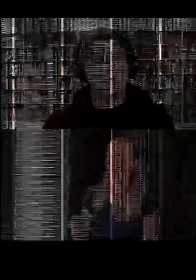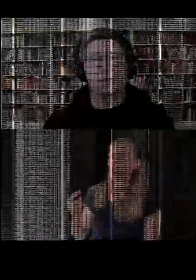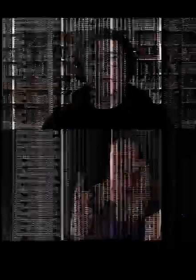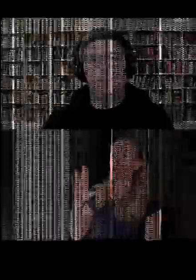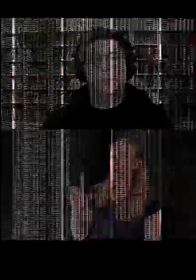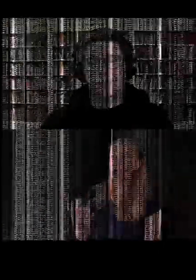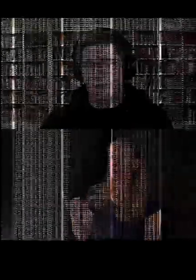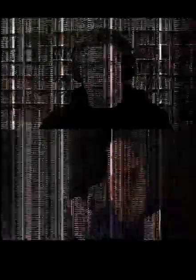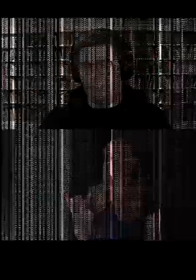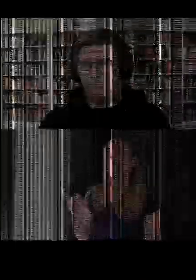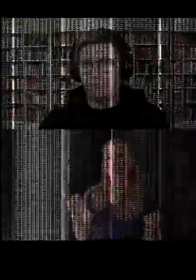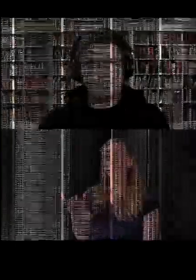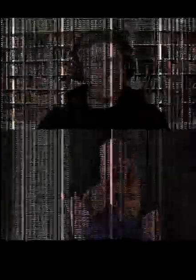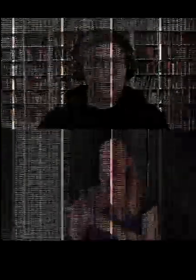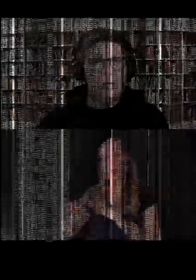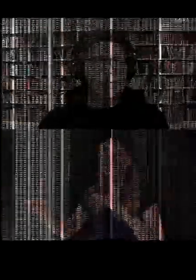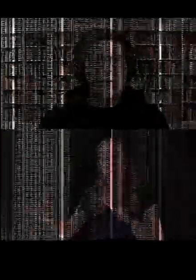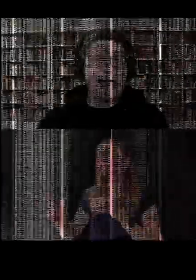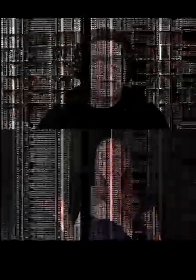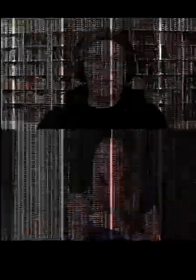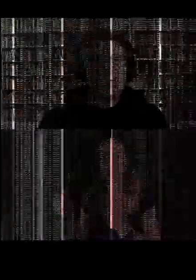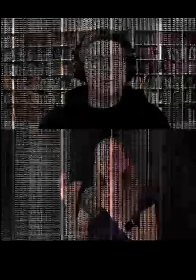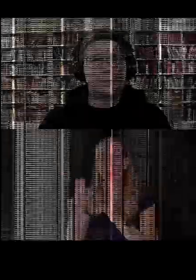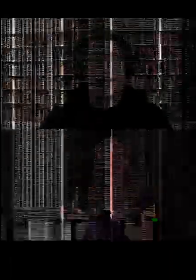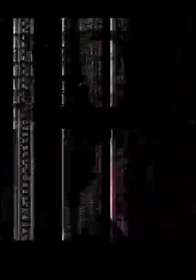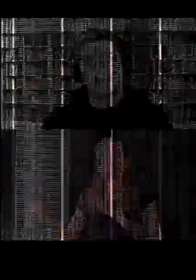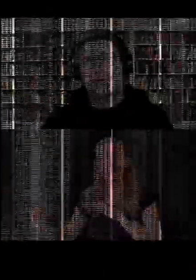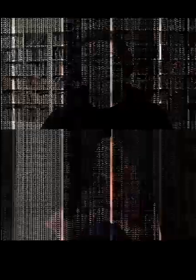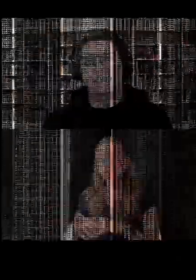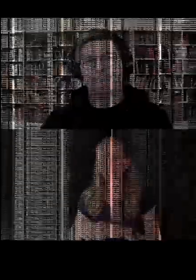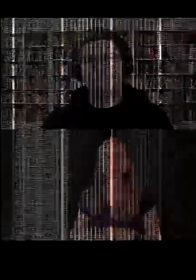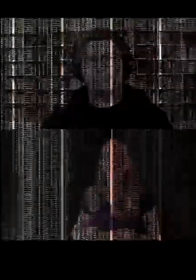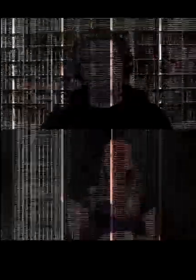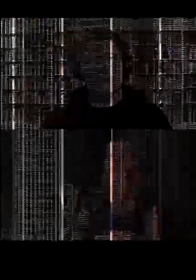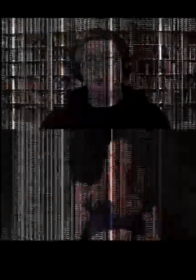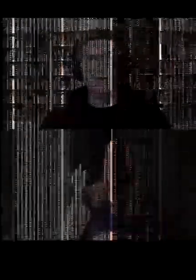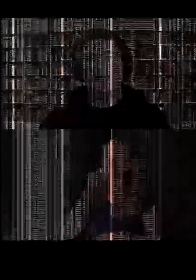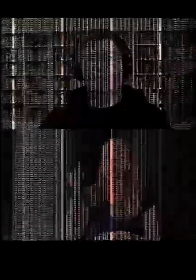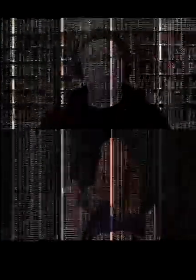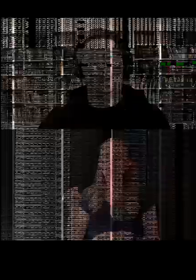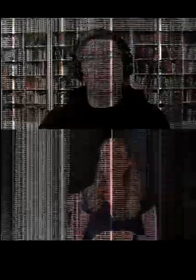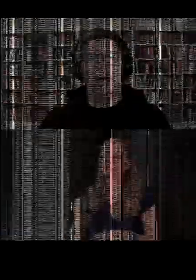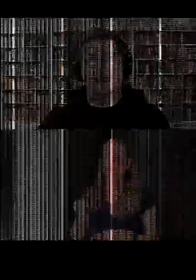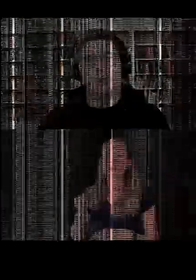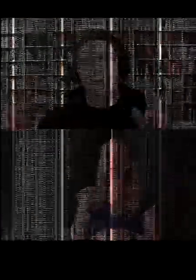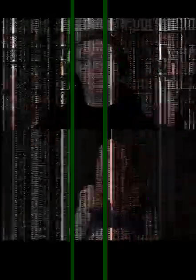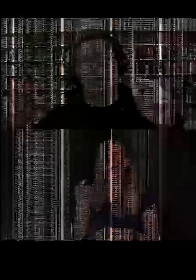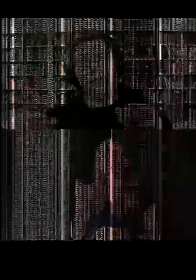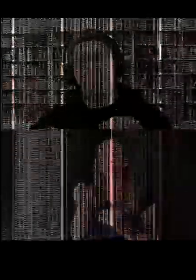so many other people move on. Along similar lines, here is a little bit more about noisy